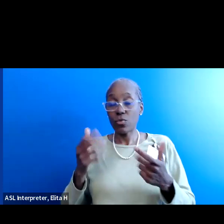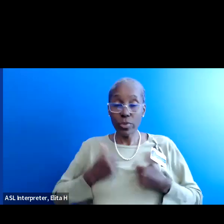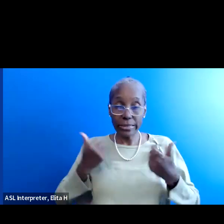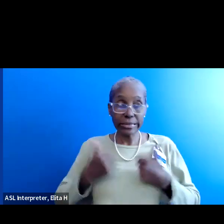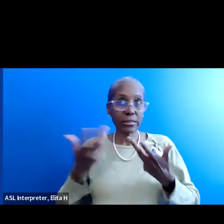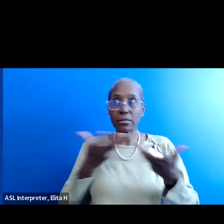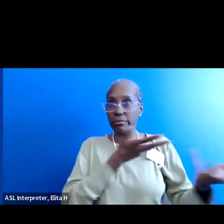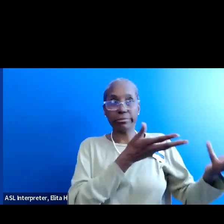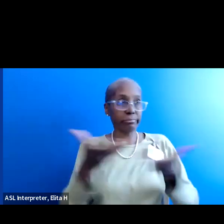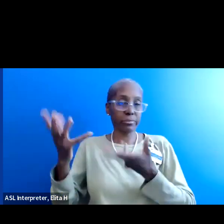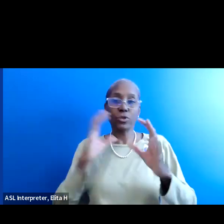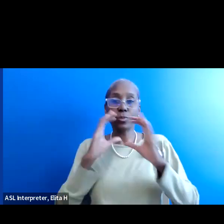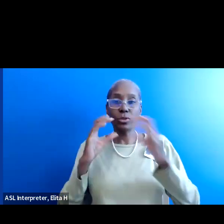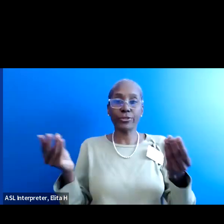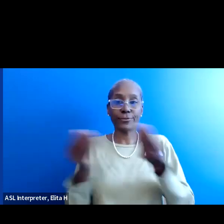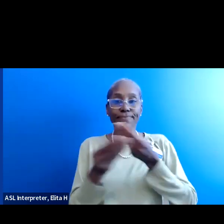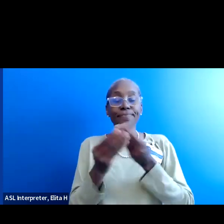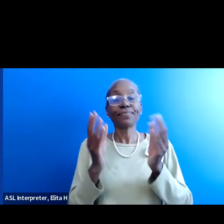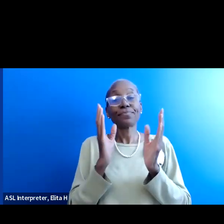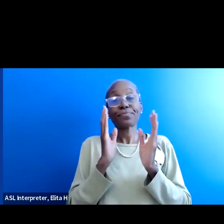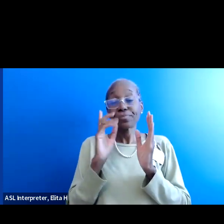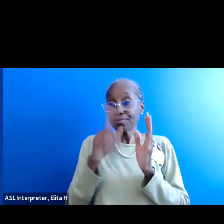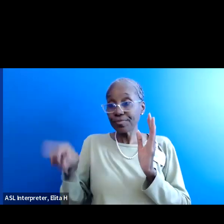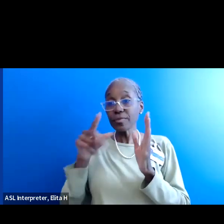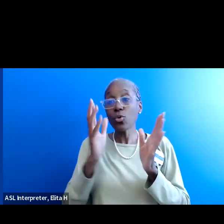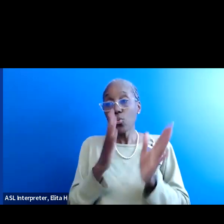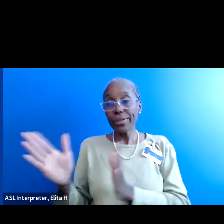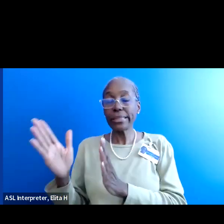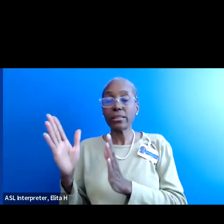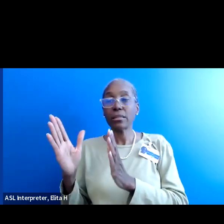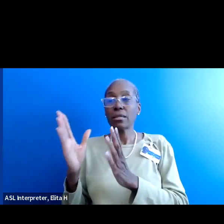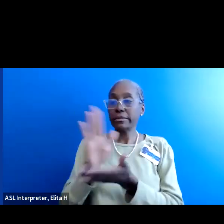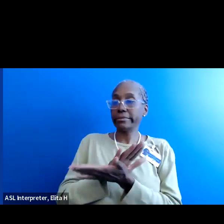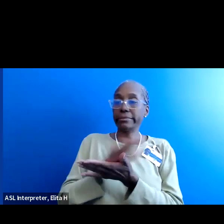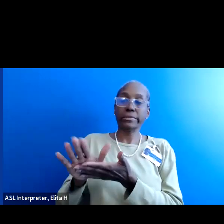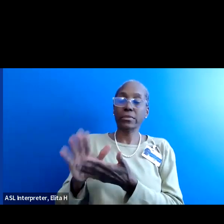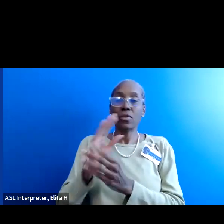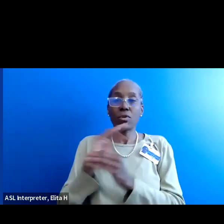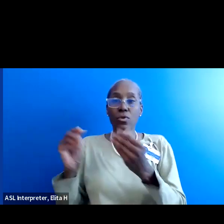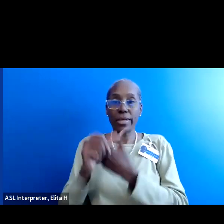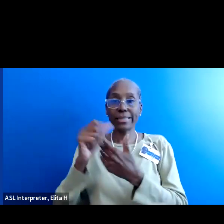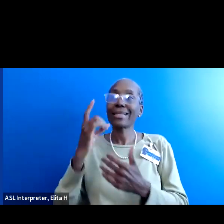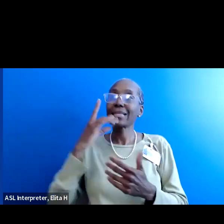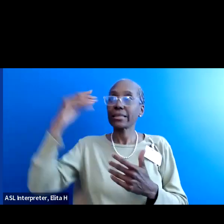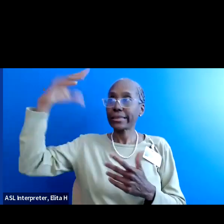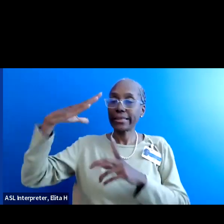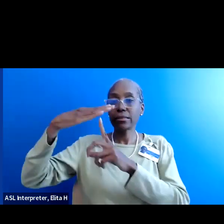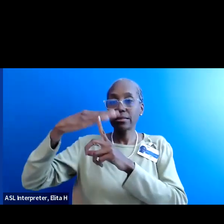The facility is required to be orderly, sanitary, and free from hazards. That means lighting, temperature, and sound levels should be